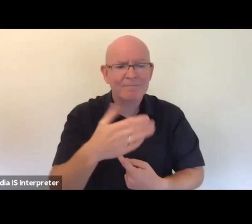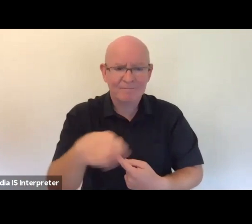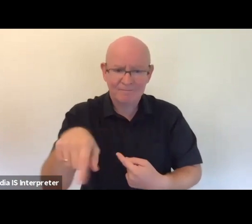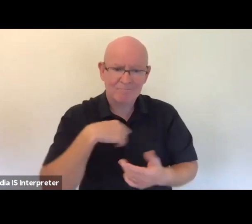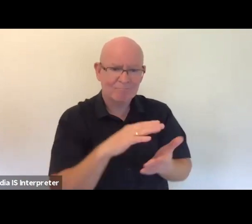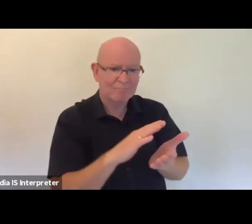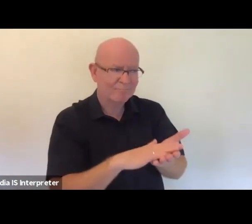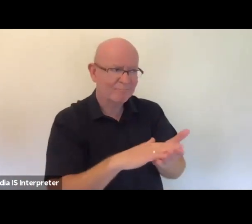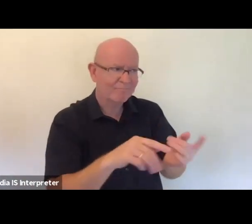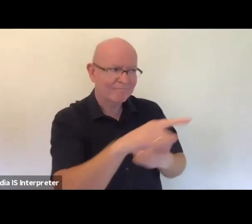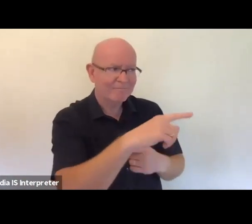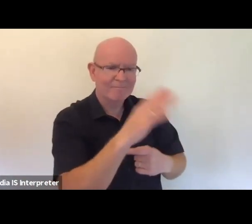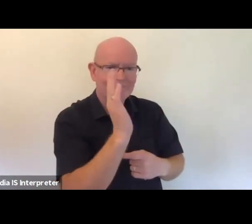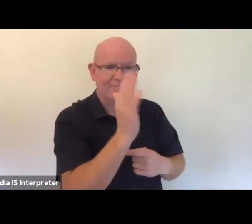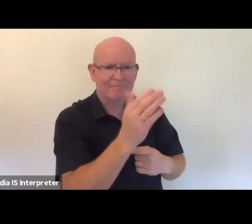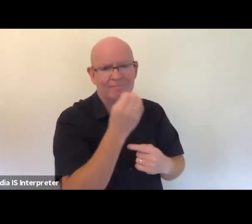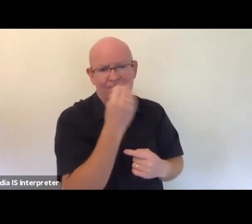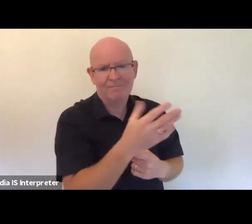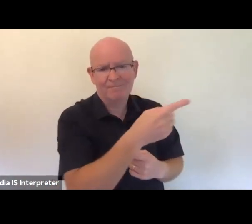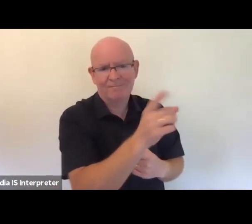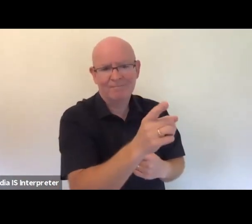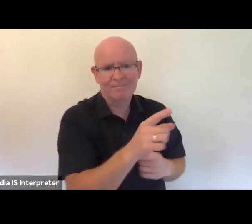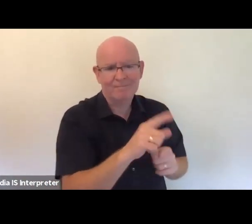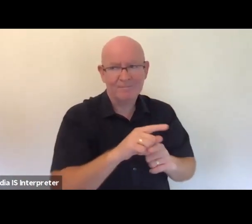Thank you all for joining us and hope to see you all again soon. Good night.